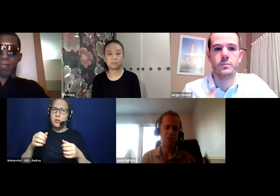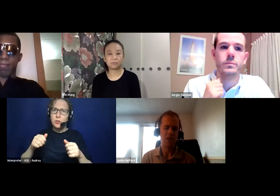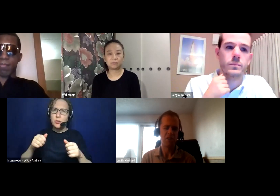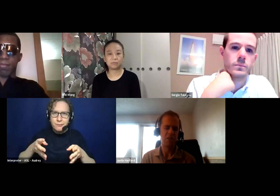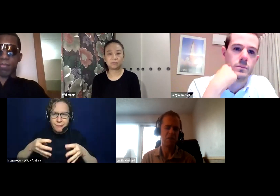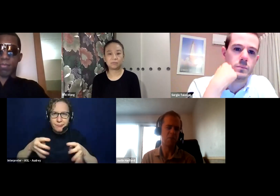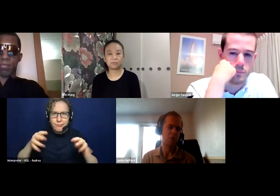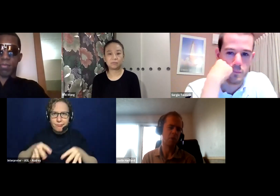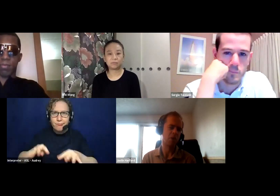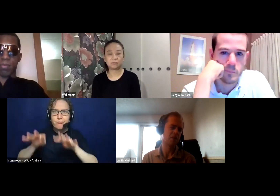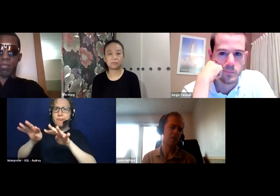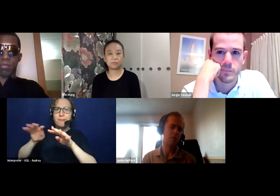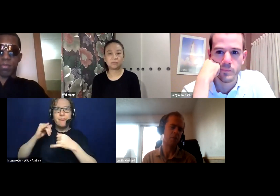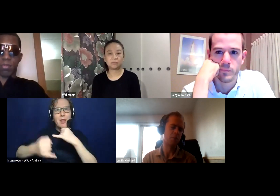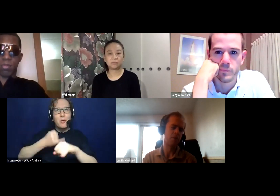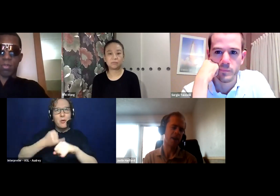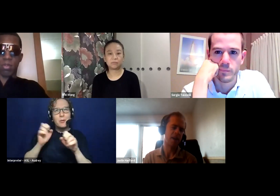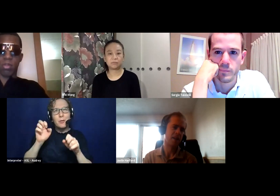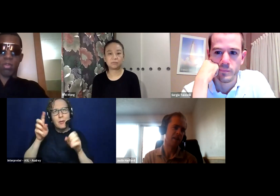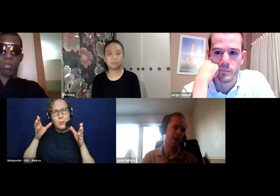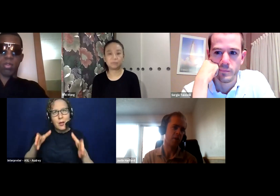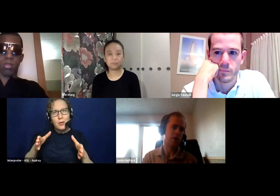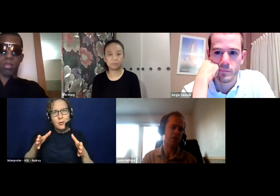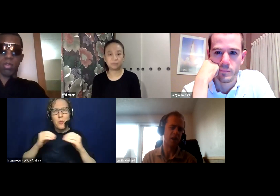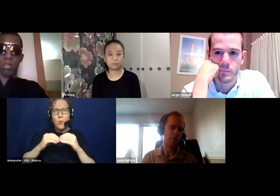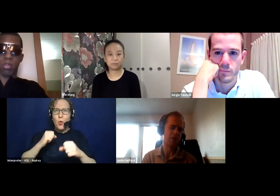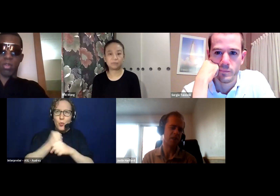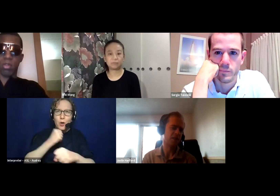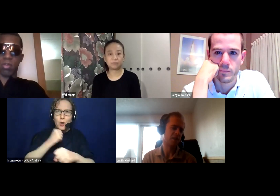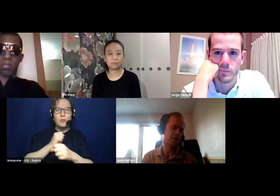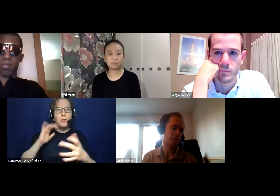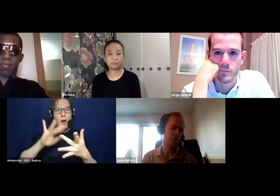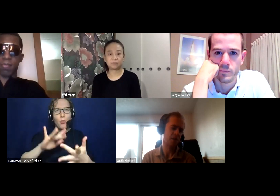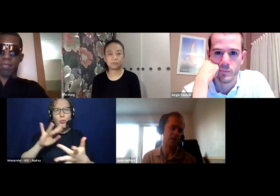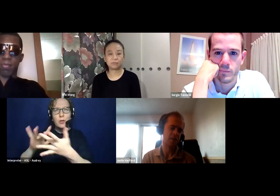colleges can do more work to provide outreach and opportunities to students